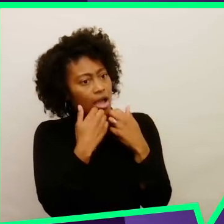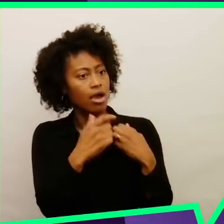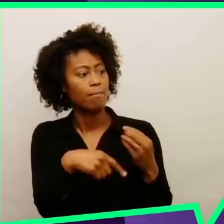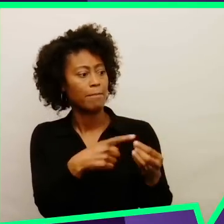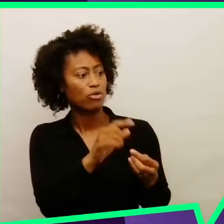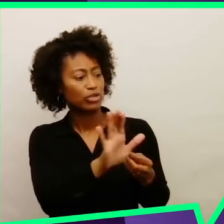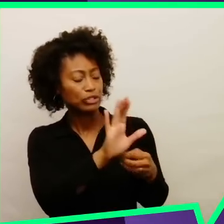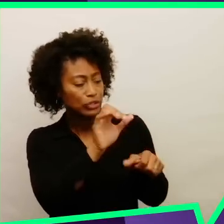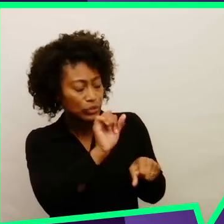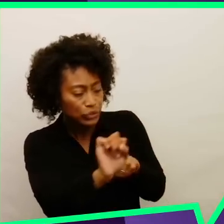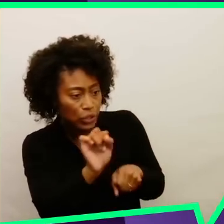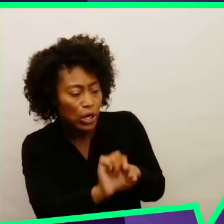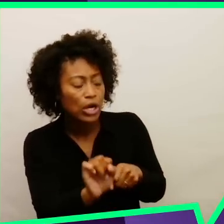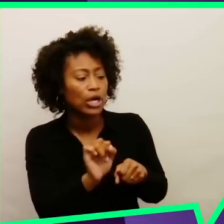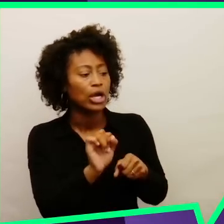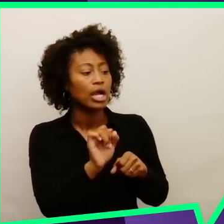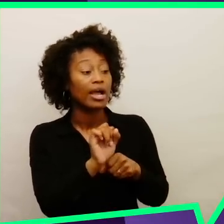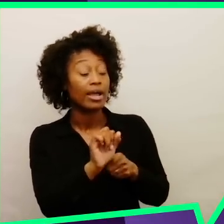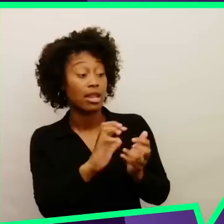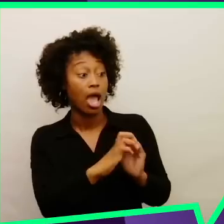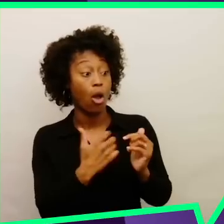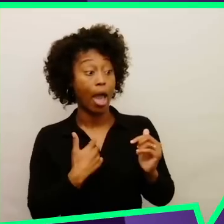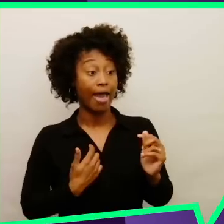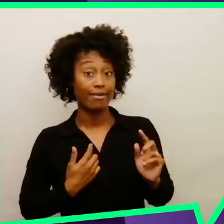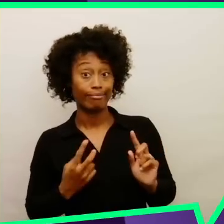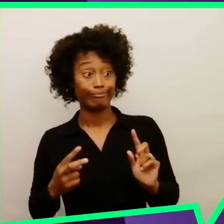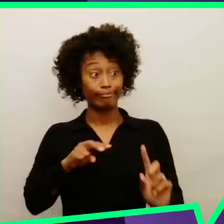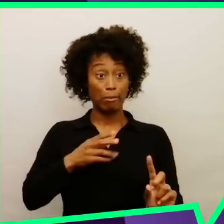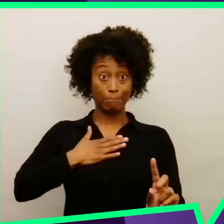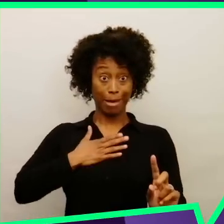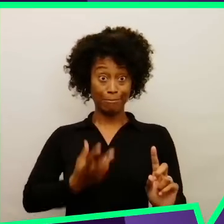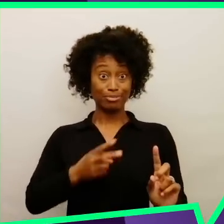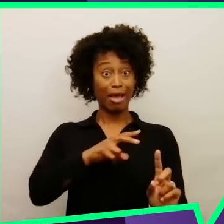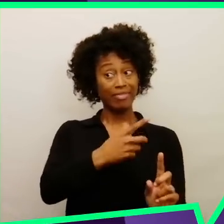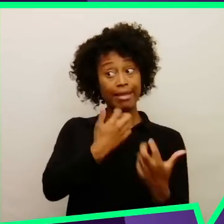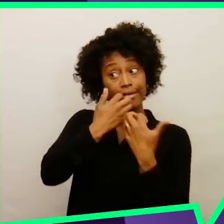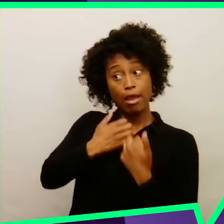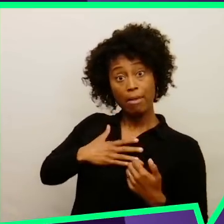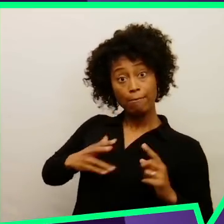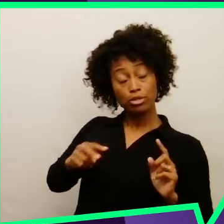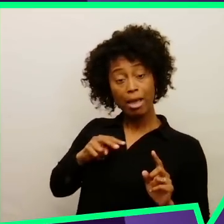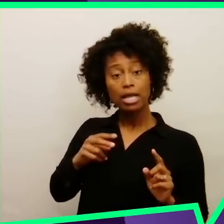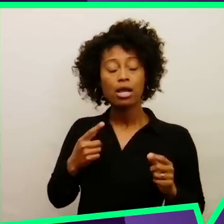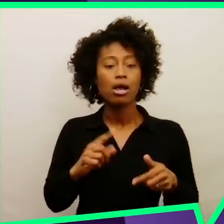and about how you view it, and want to make it work for you. There's always a way.